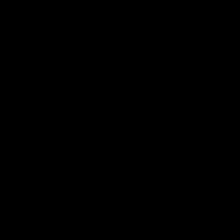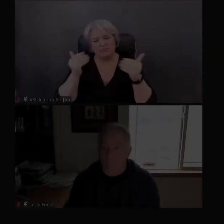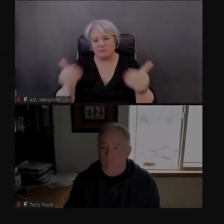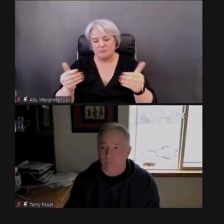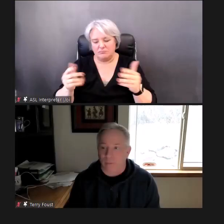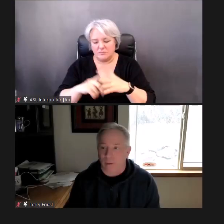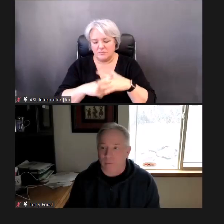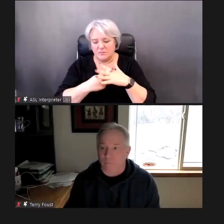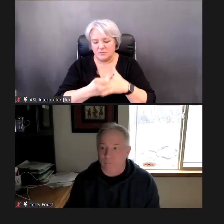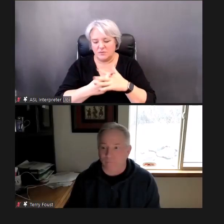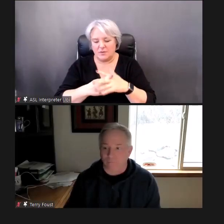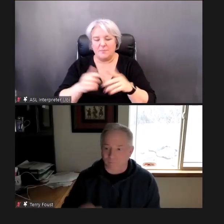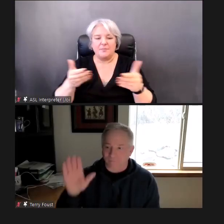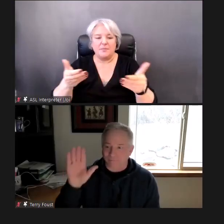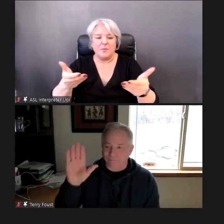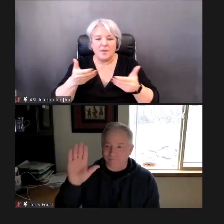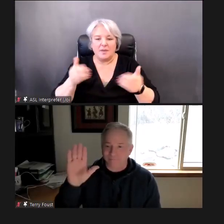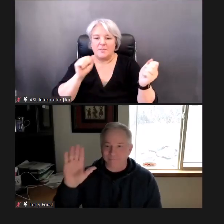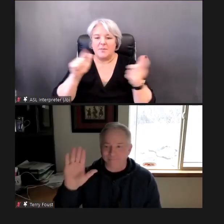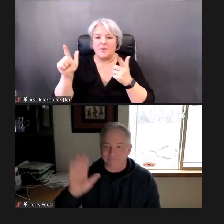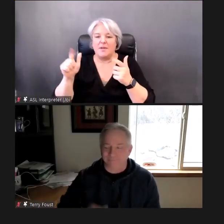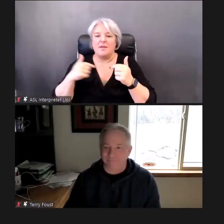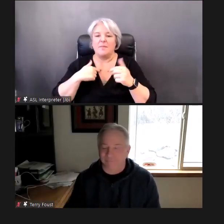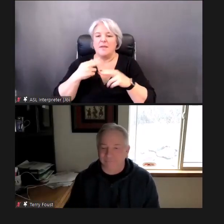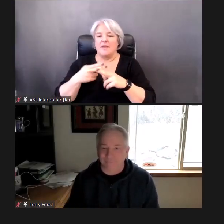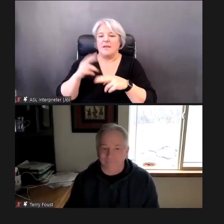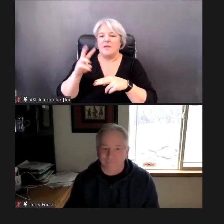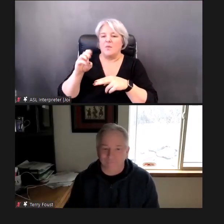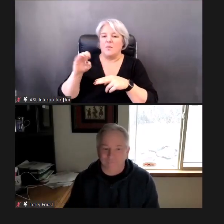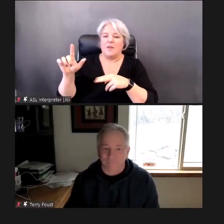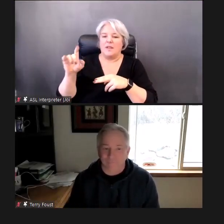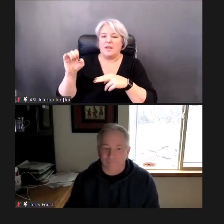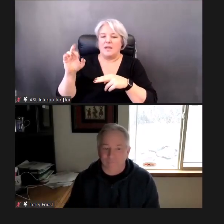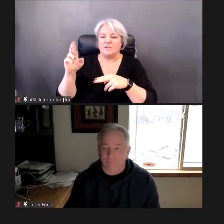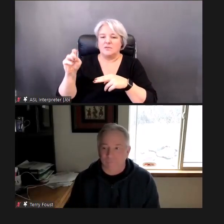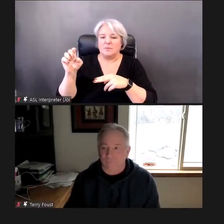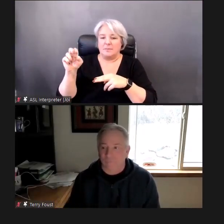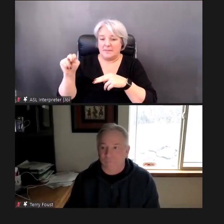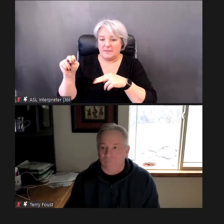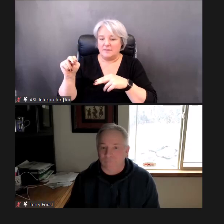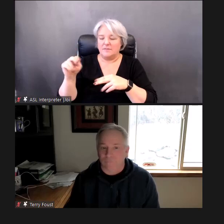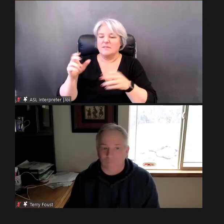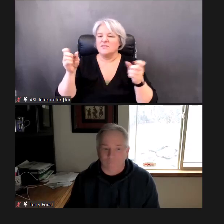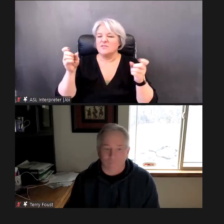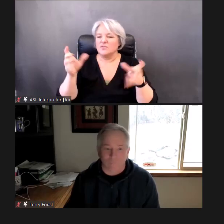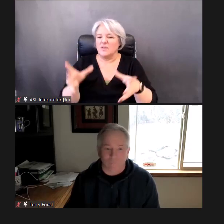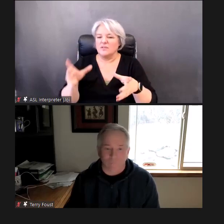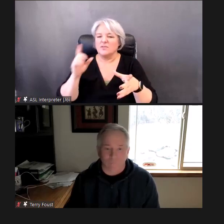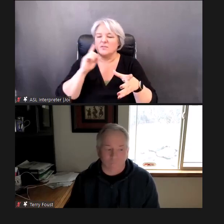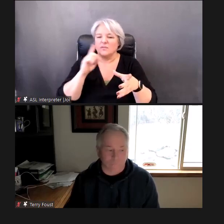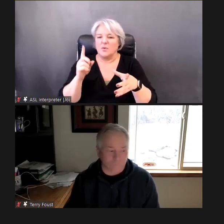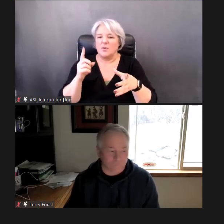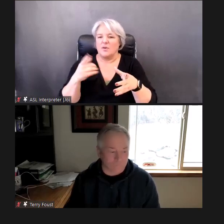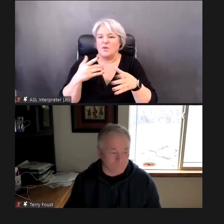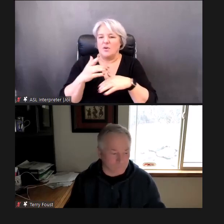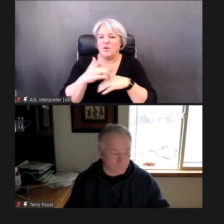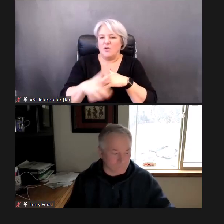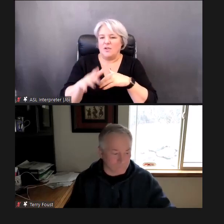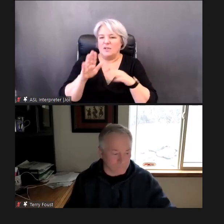welcome everybody I'm will Eiserman and I am the director of The Early Childhood